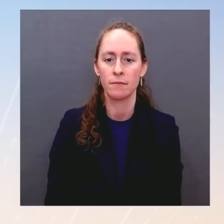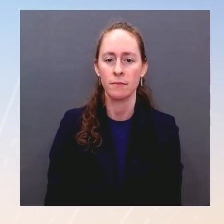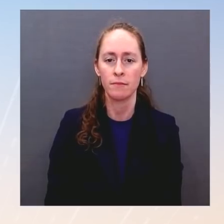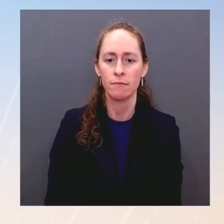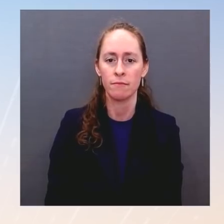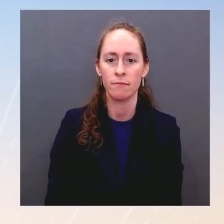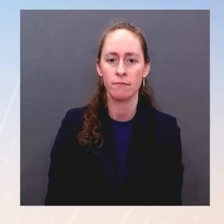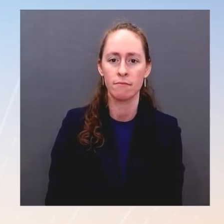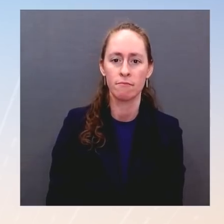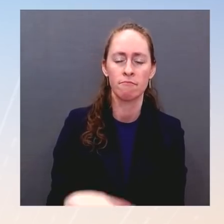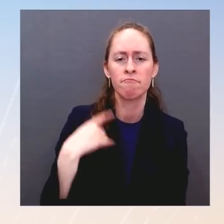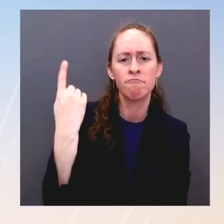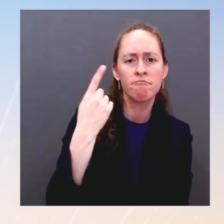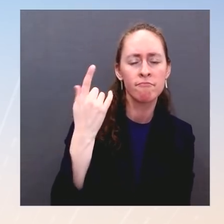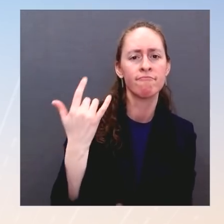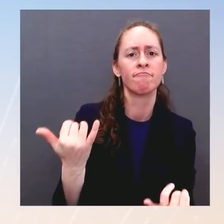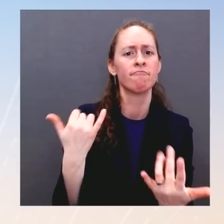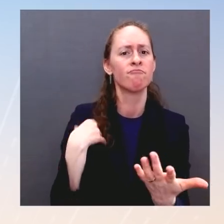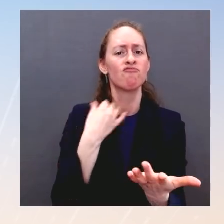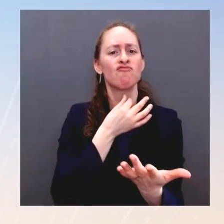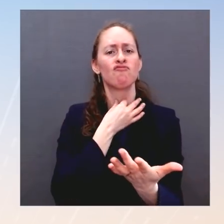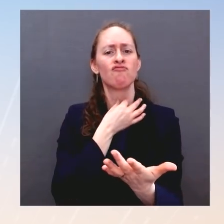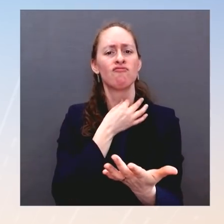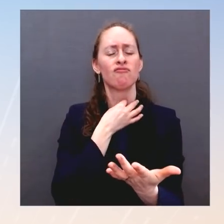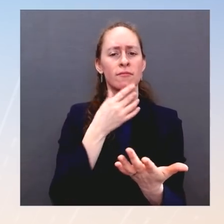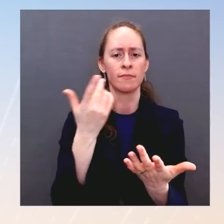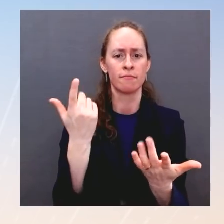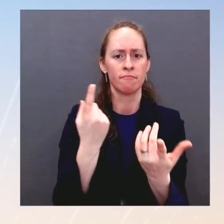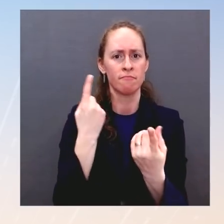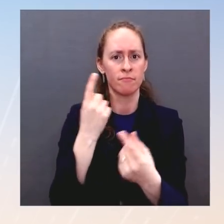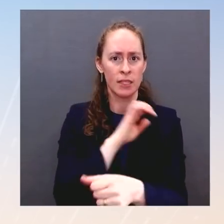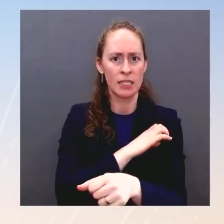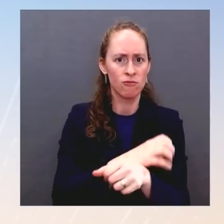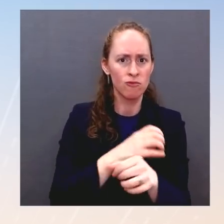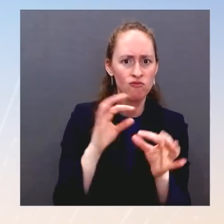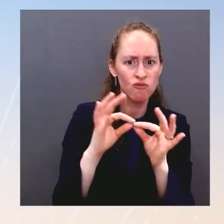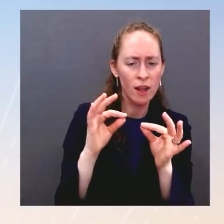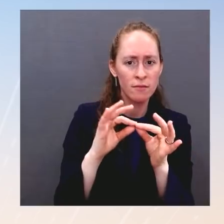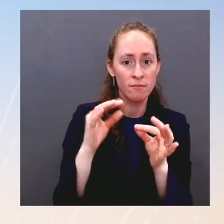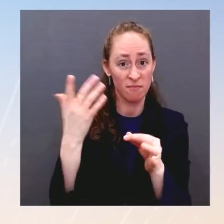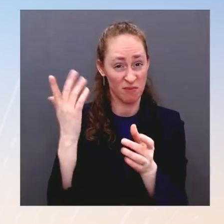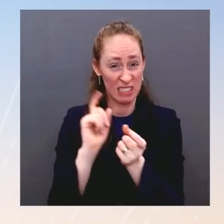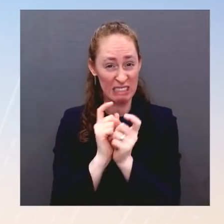some of the policies and regulations that he put into place that constricts the long-term supply of it to let Europe